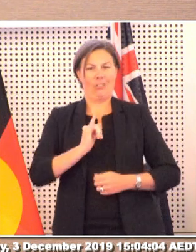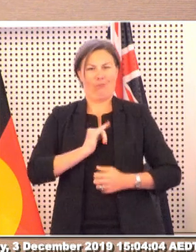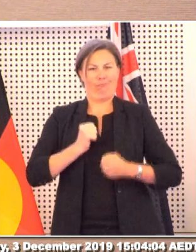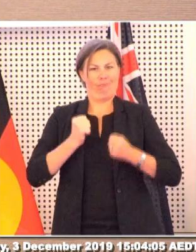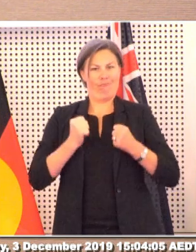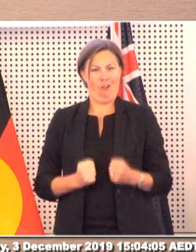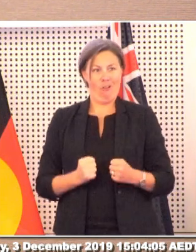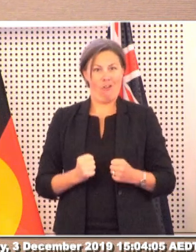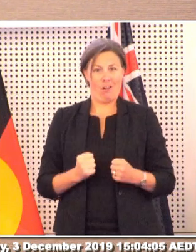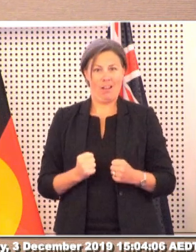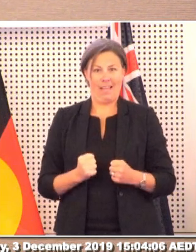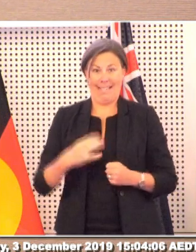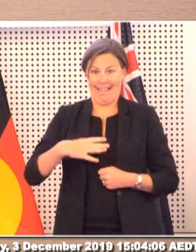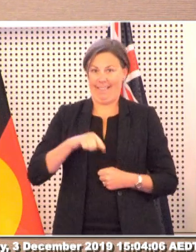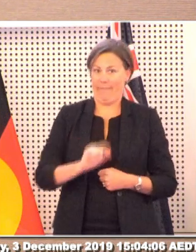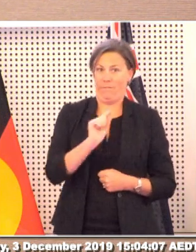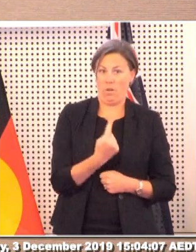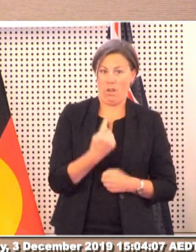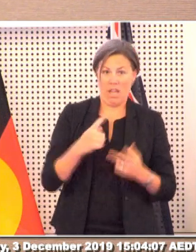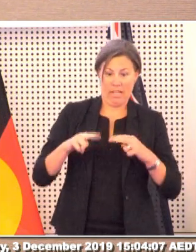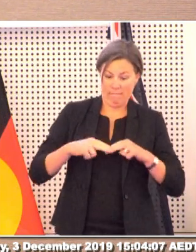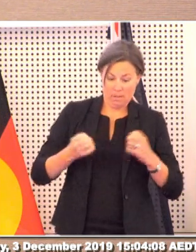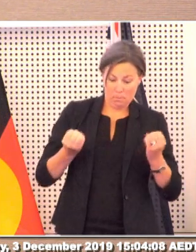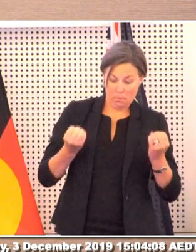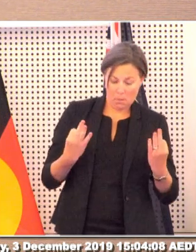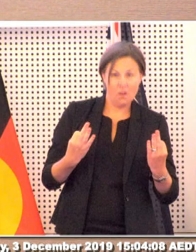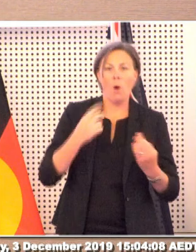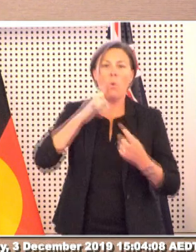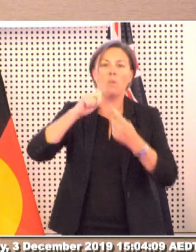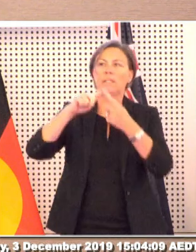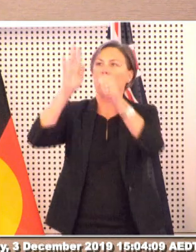we see that top-down, bottomup, if I could put it that way.